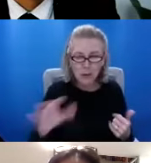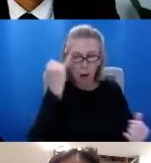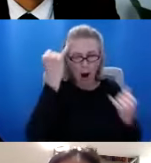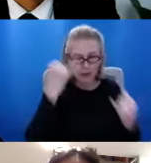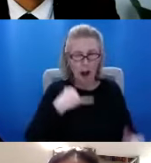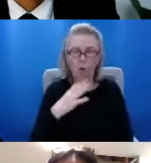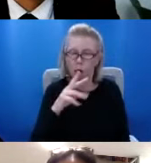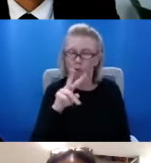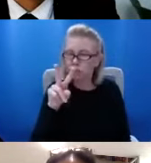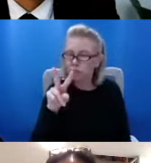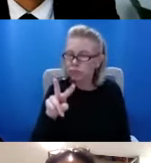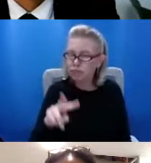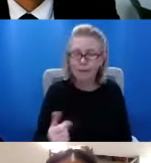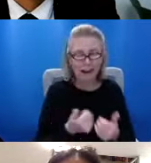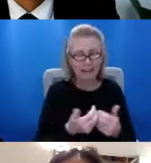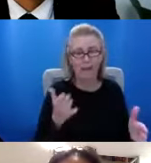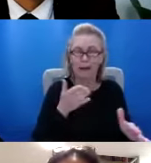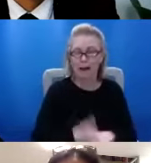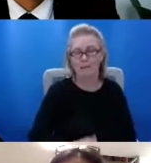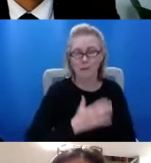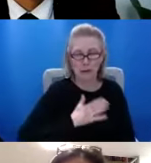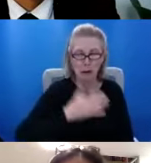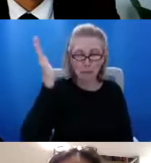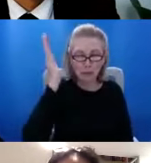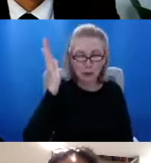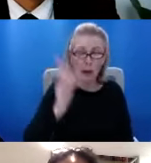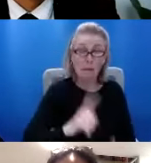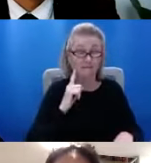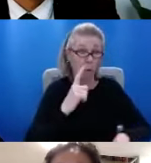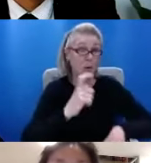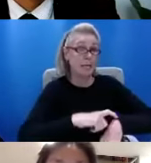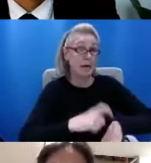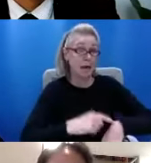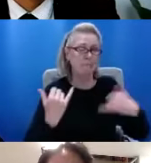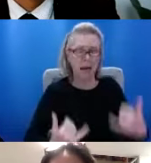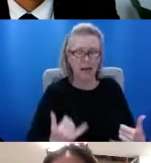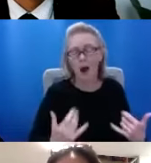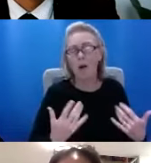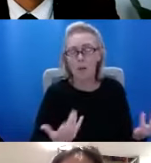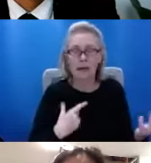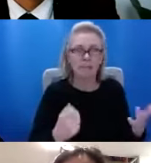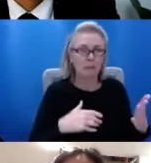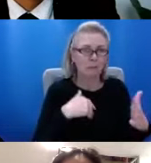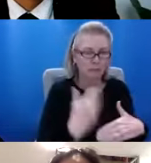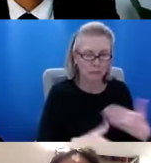after my presentation but in the interest of time, I do want want to move forward and share our